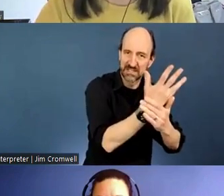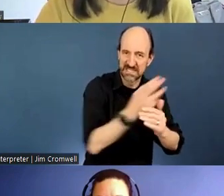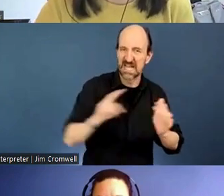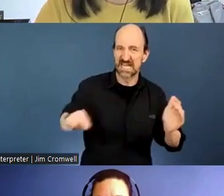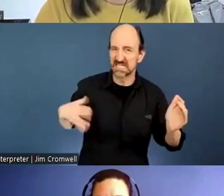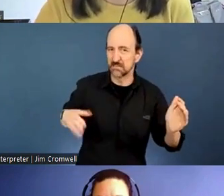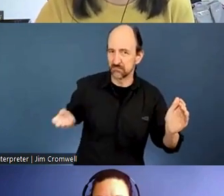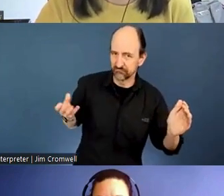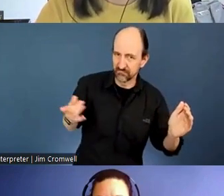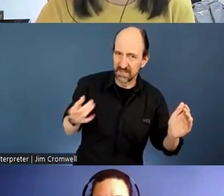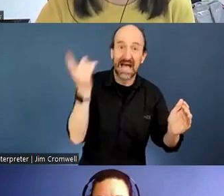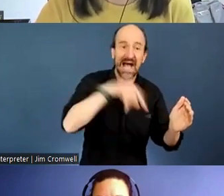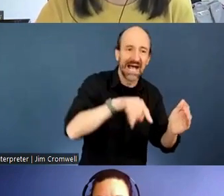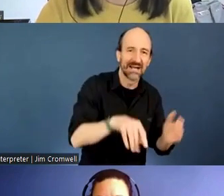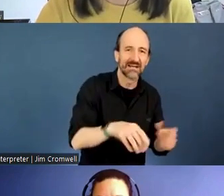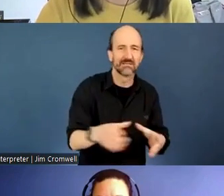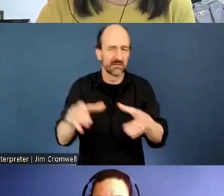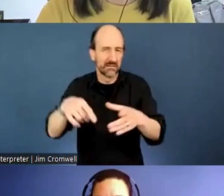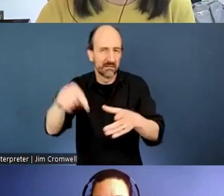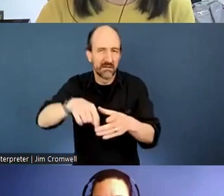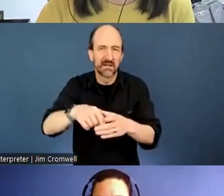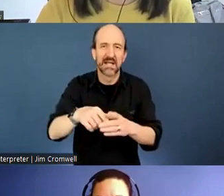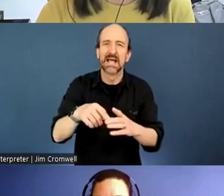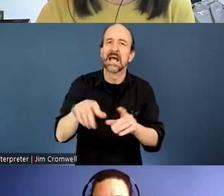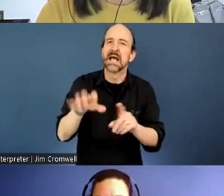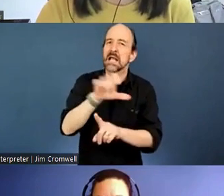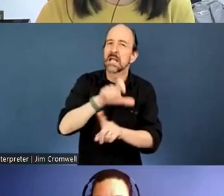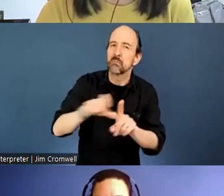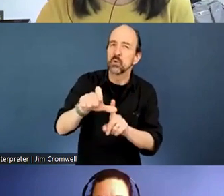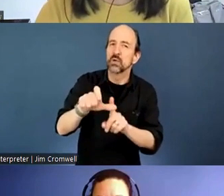also what community evaluation is, what it is intended to do